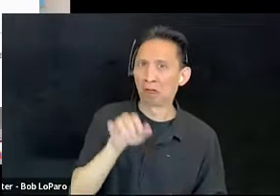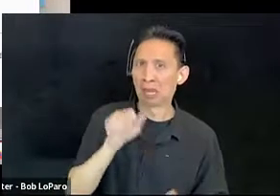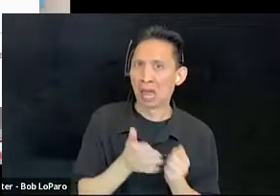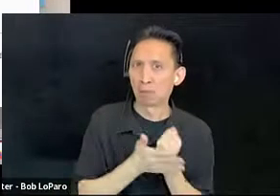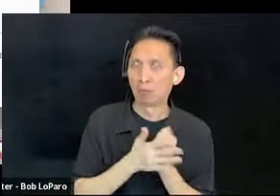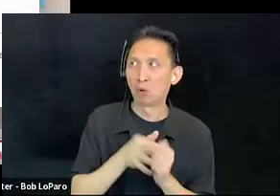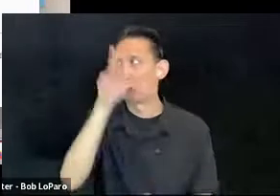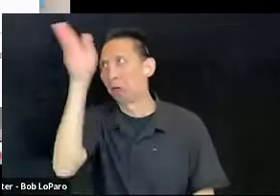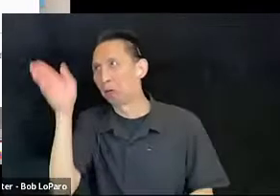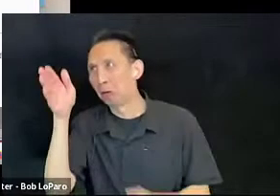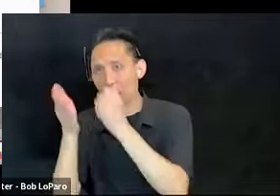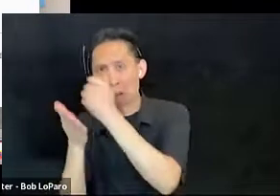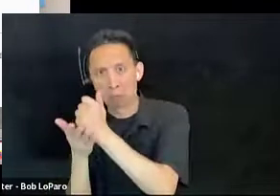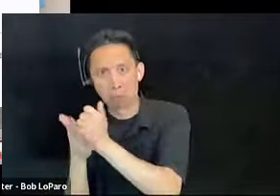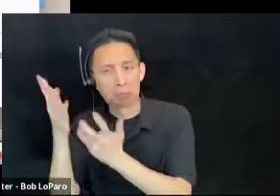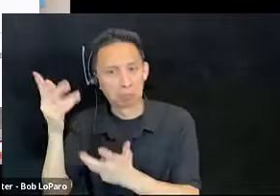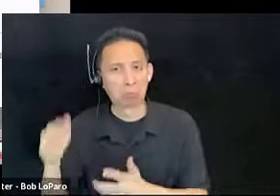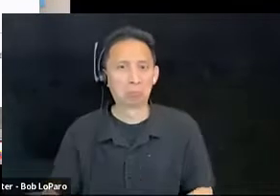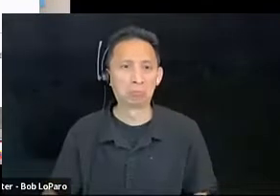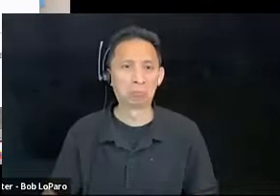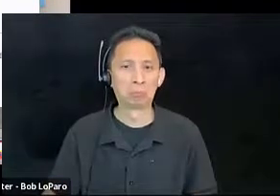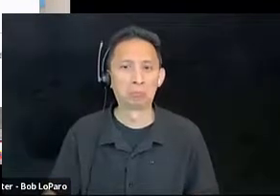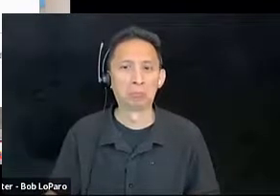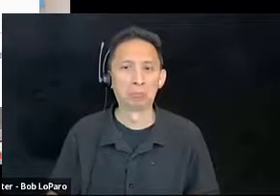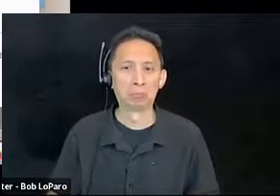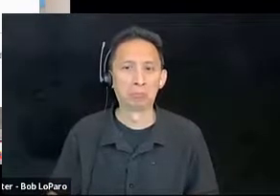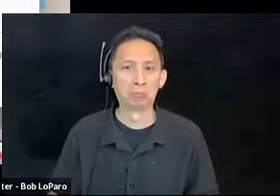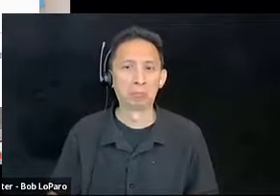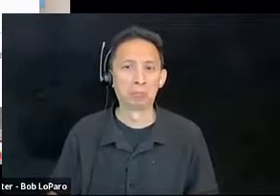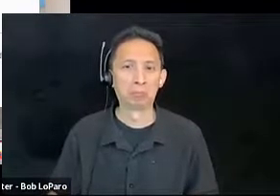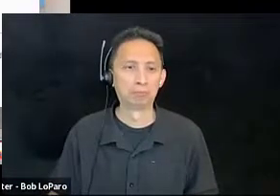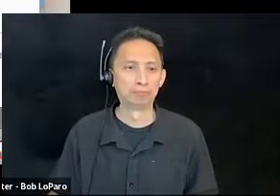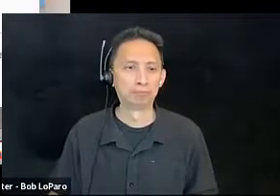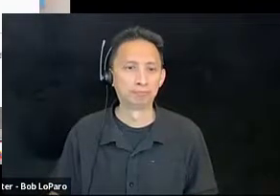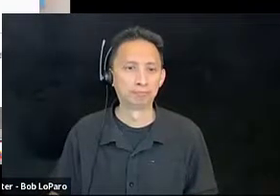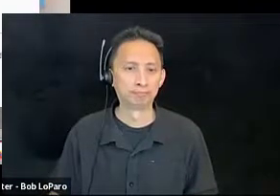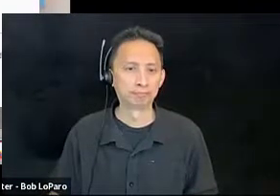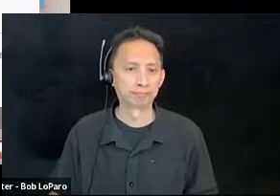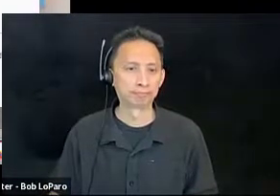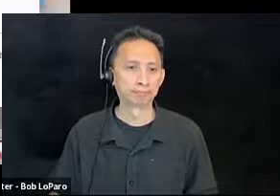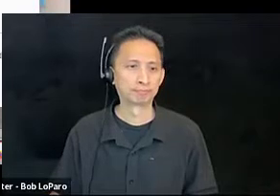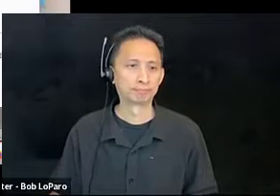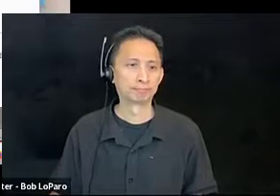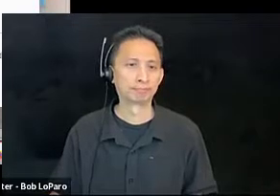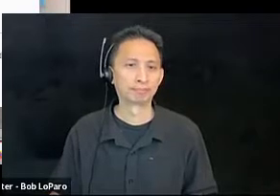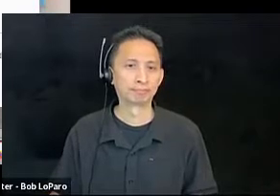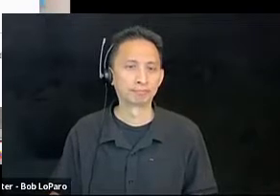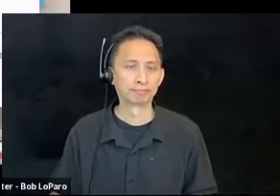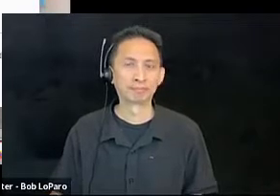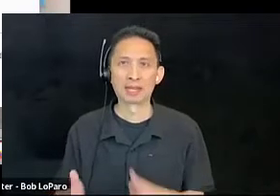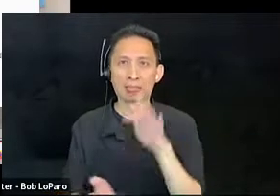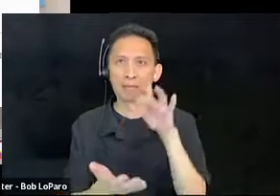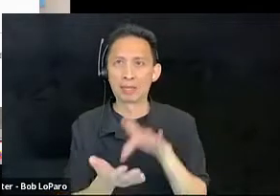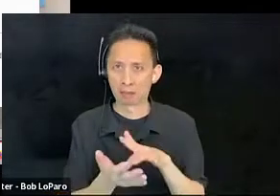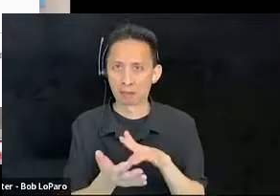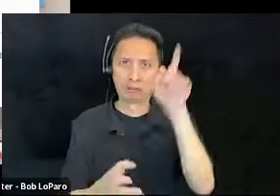Okay. And we keep going down and we see Even more considerations as it goes.